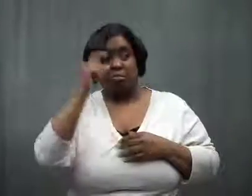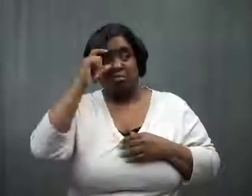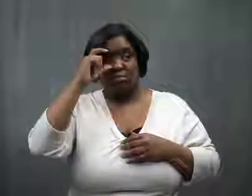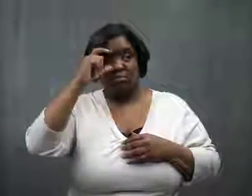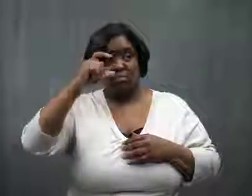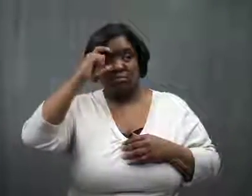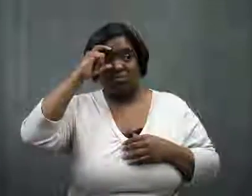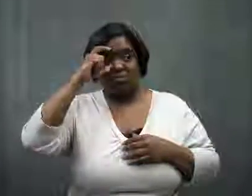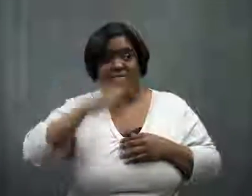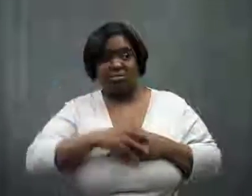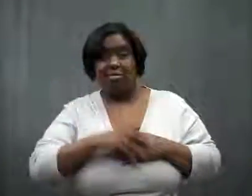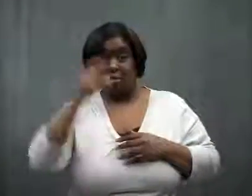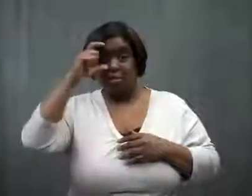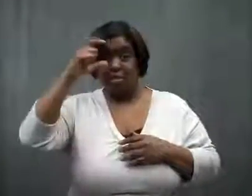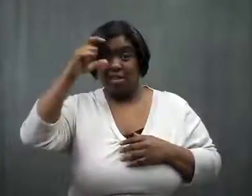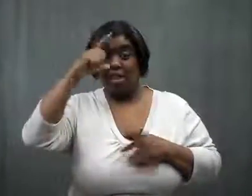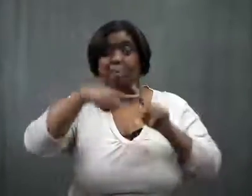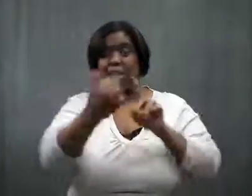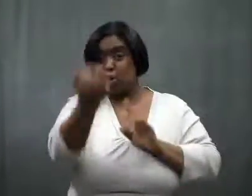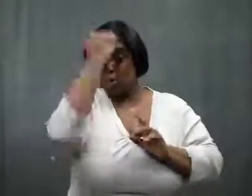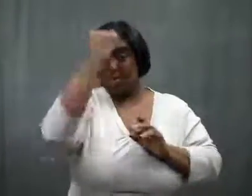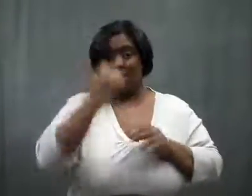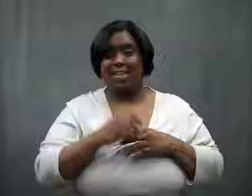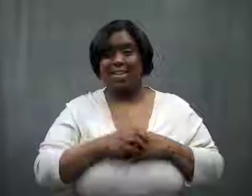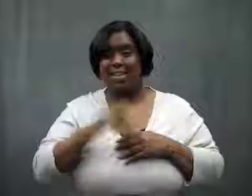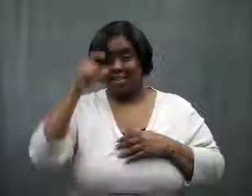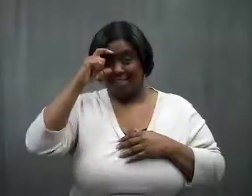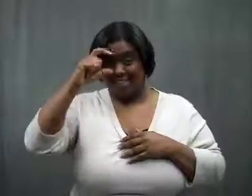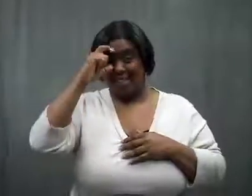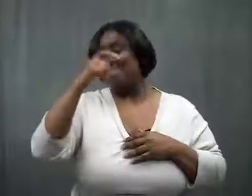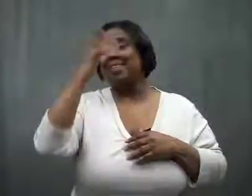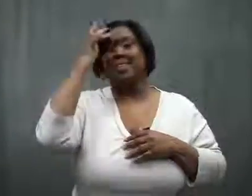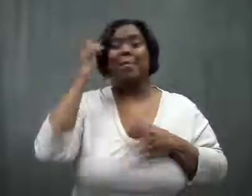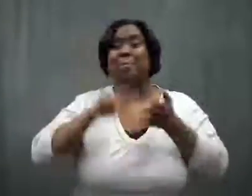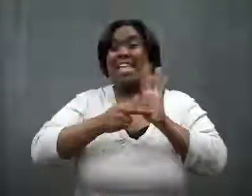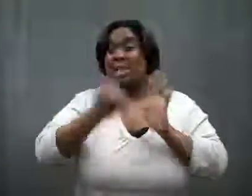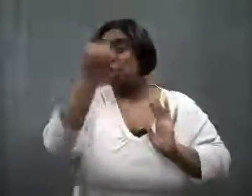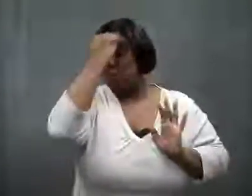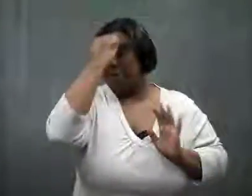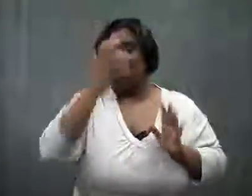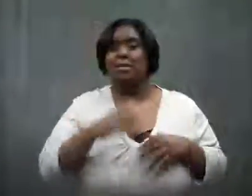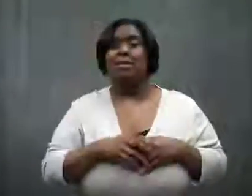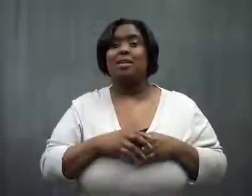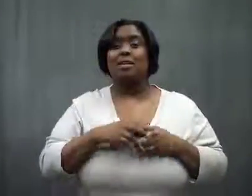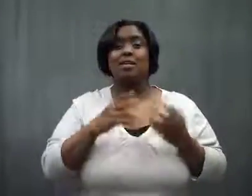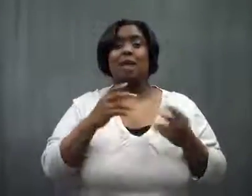Now this sign meant "stupid".